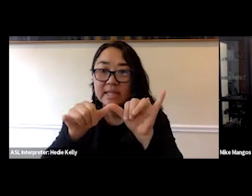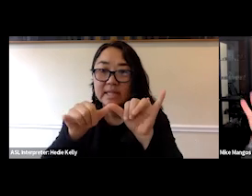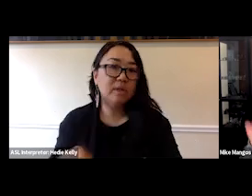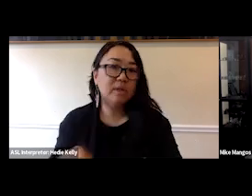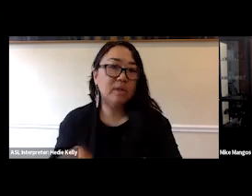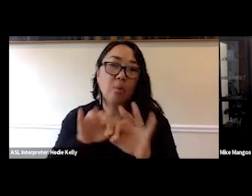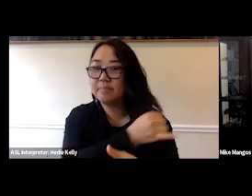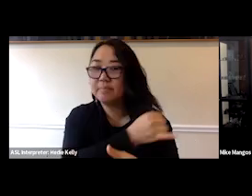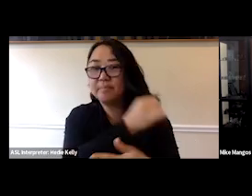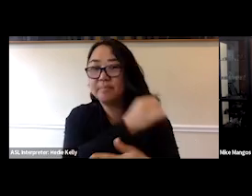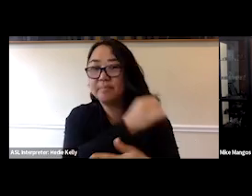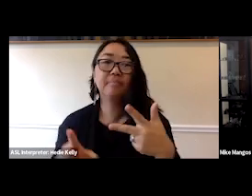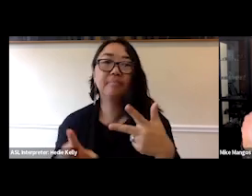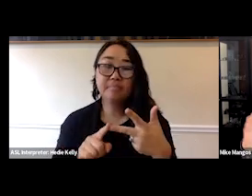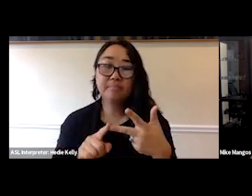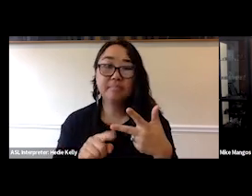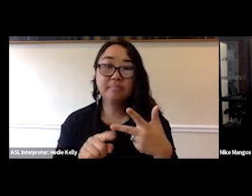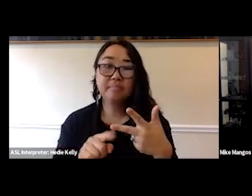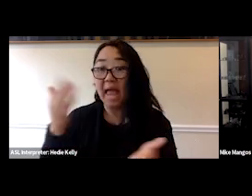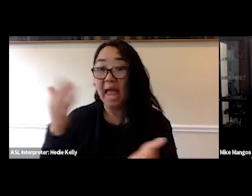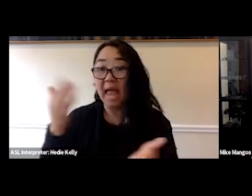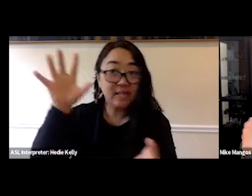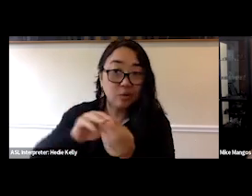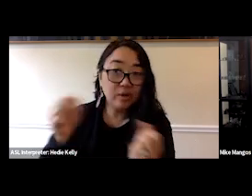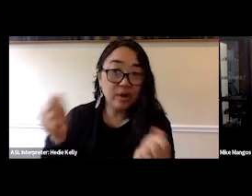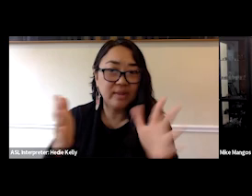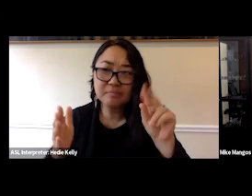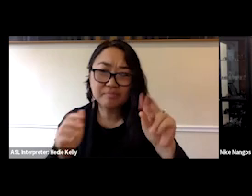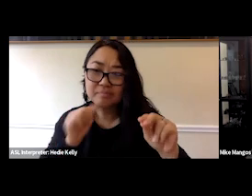This is not a comprehensive list again, but this last bullet is having skip navigation.